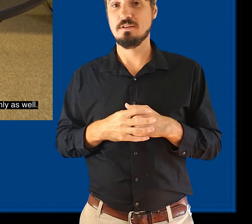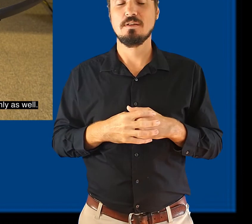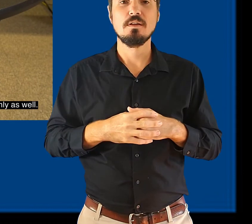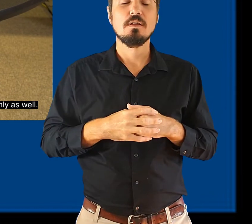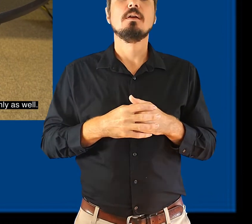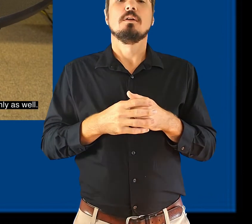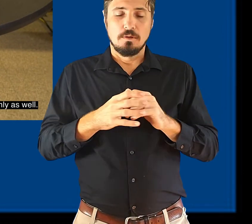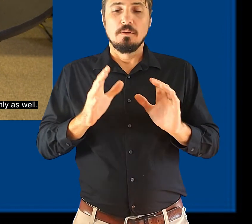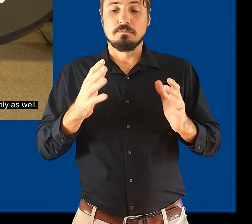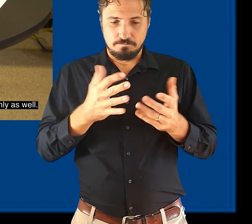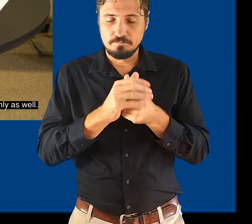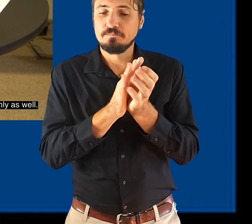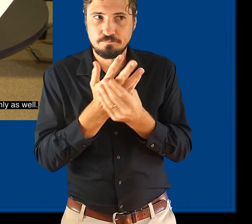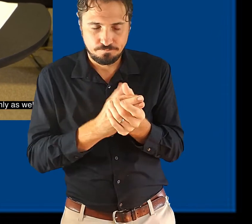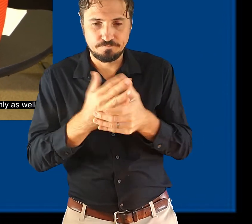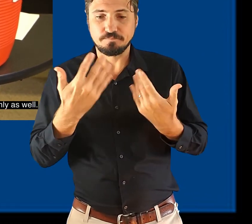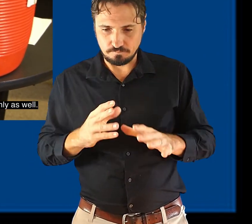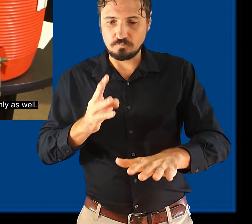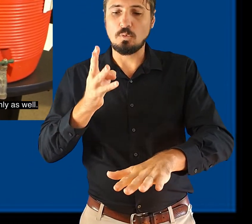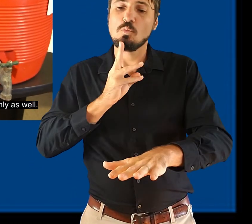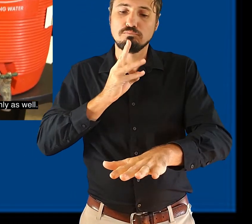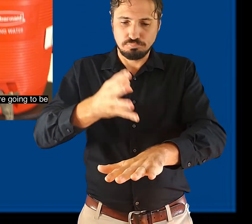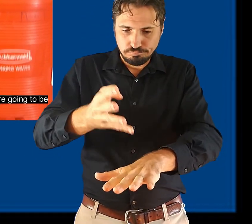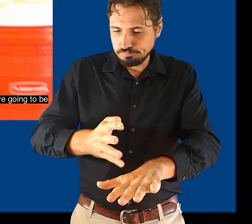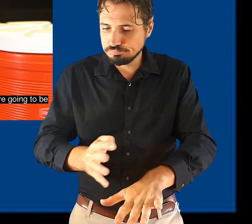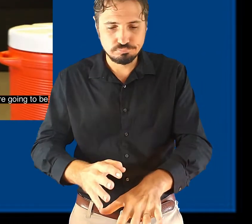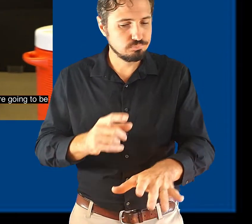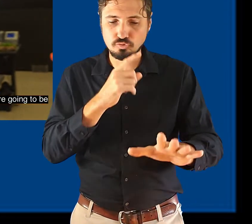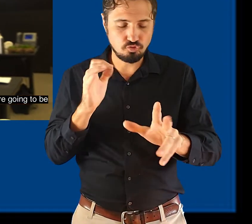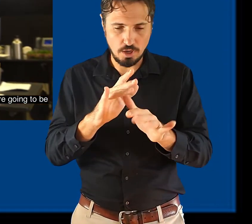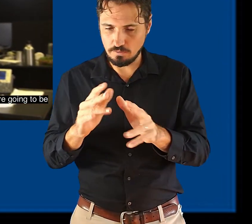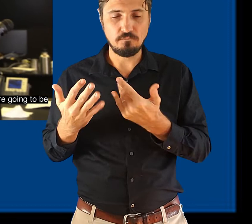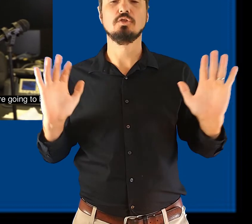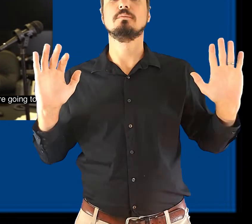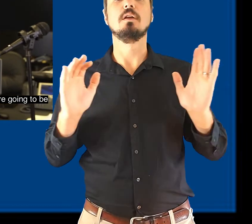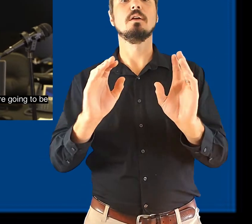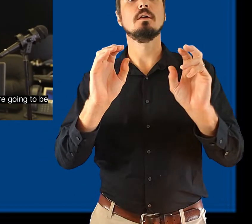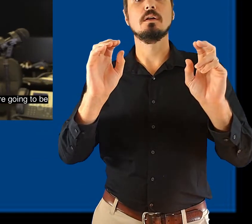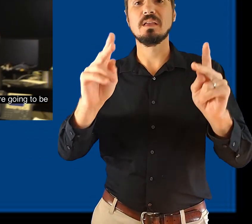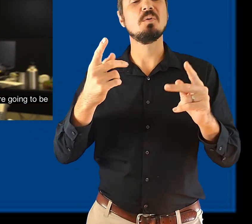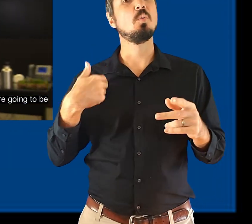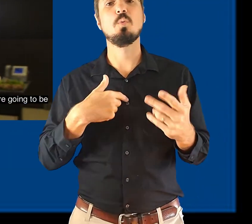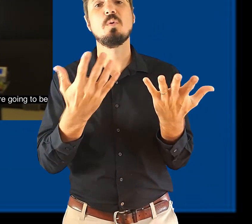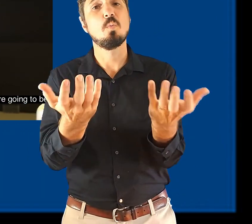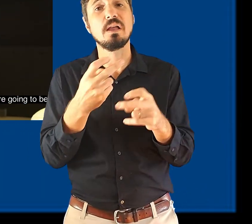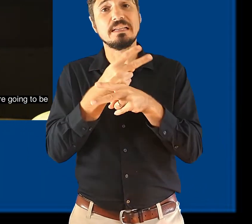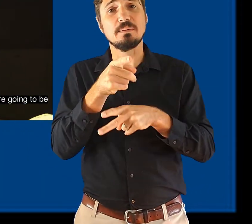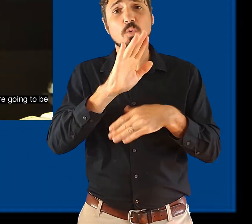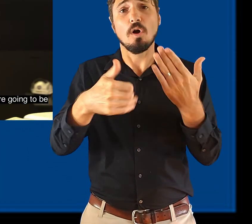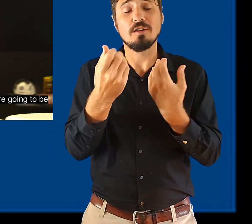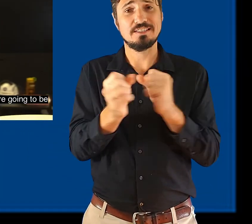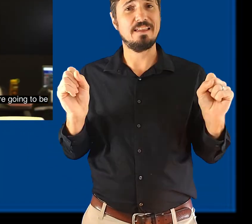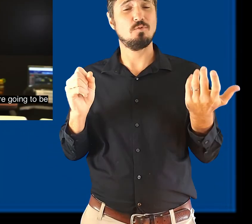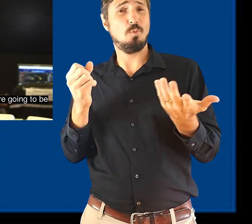So folks, we want to keep everybody safe. Here’s another tip for those folks that are going to be returning to work. And in general, for the rest of the public,